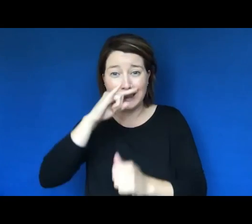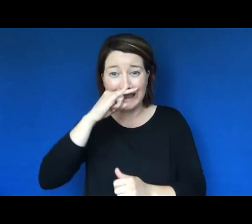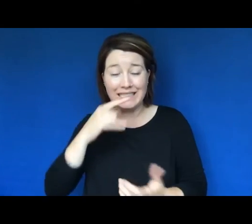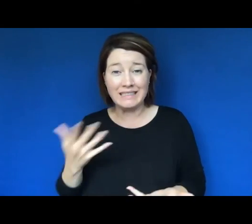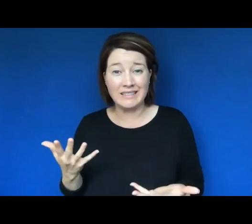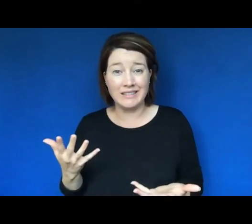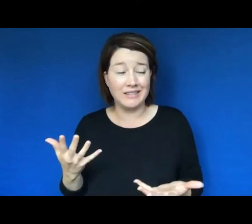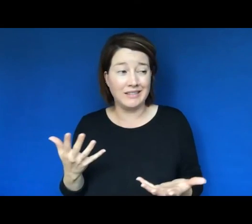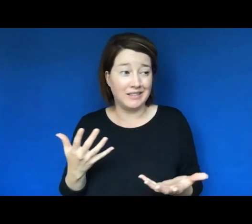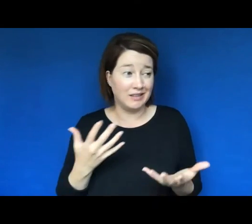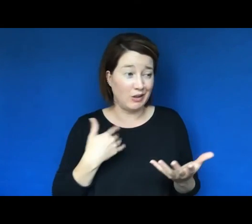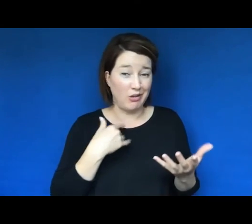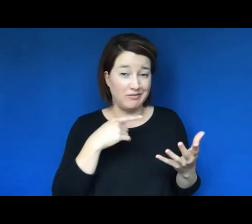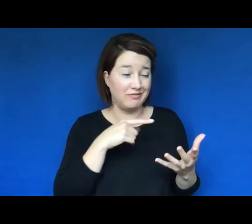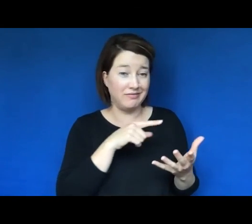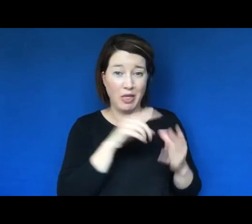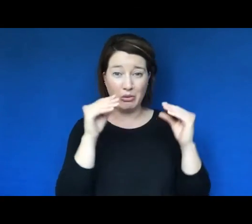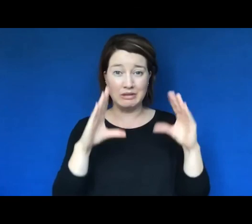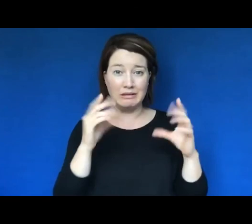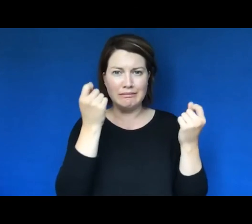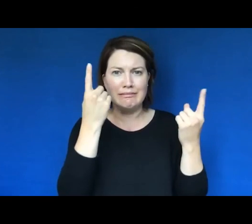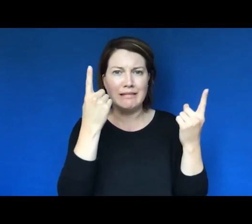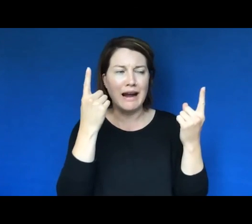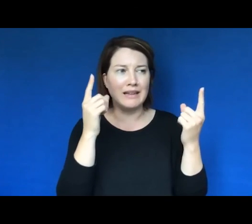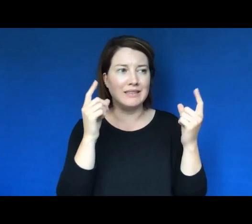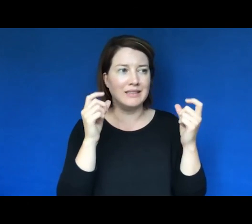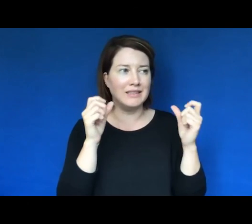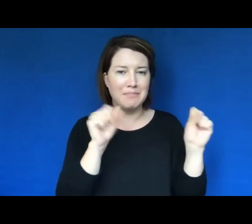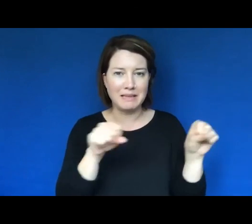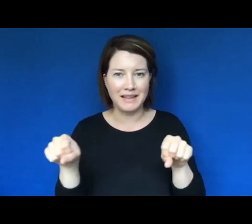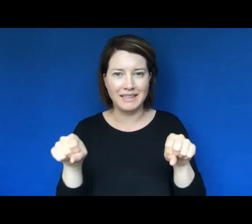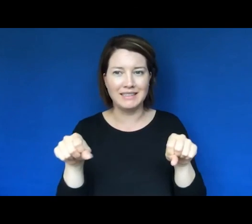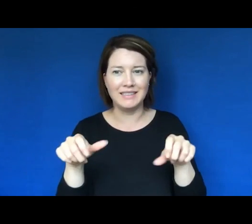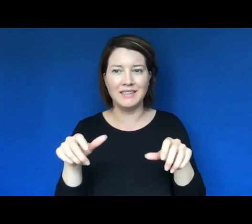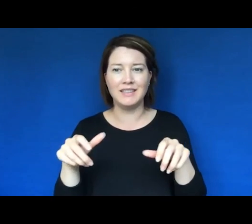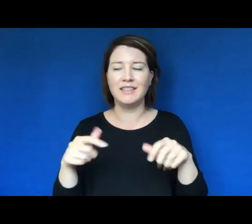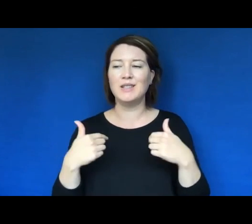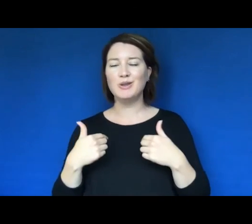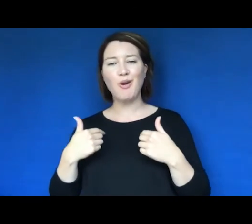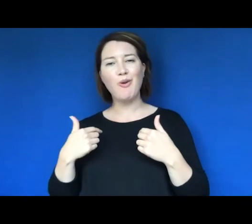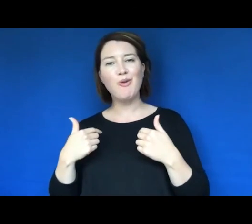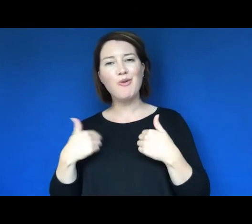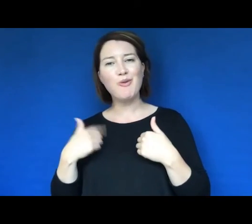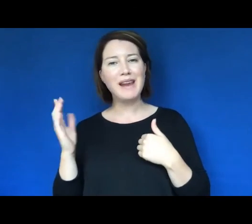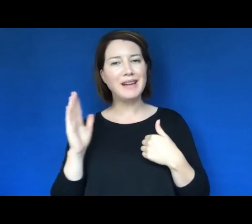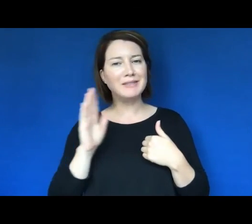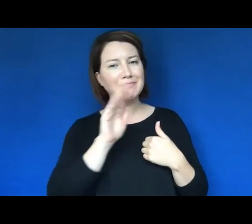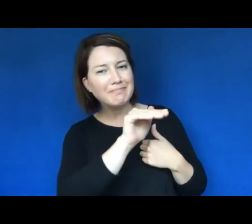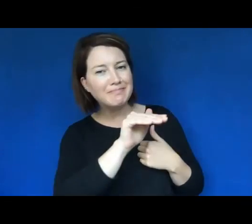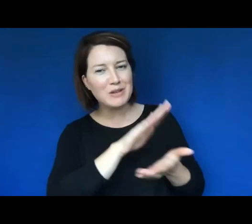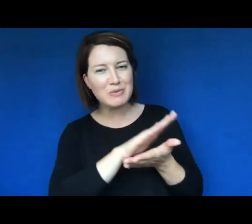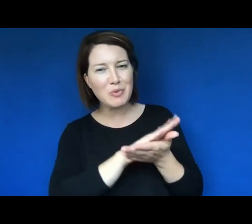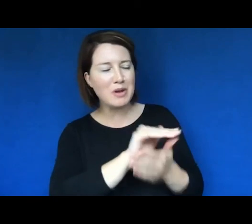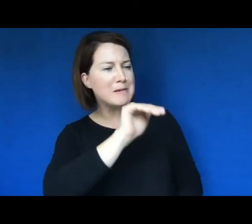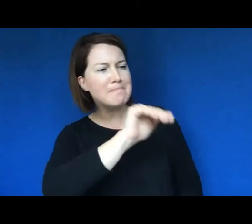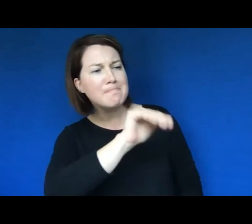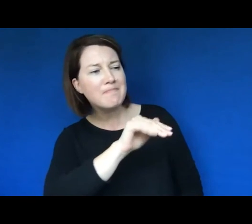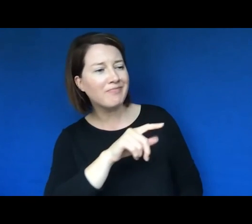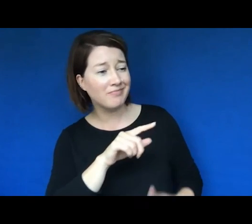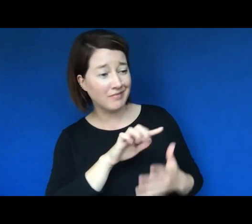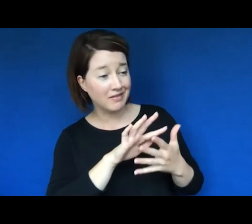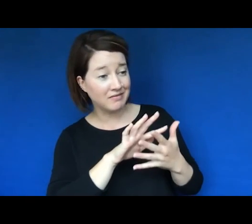So we try really hard to go back to the schools and say, this is what is happening and this